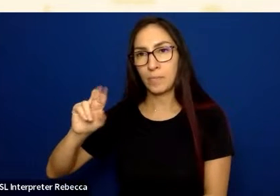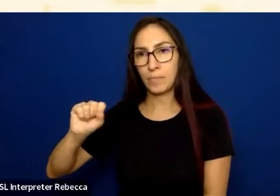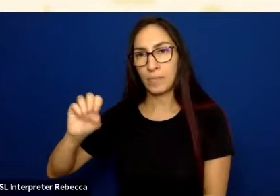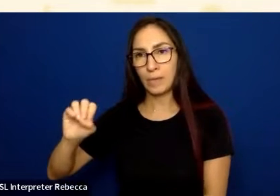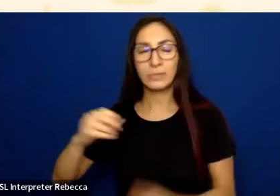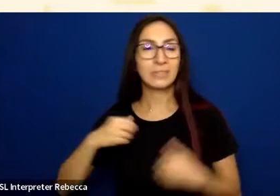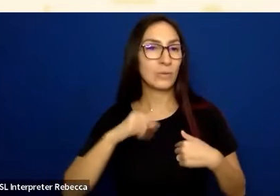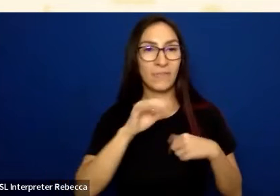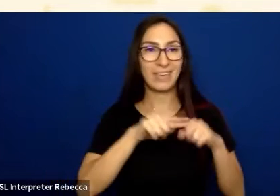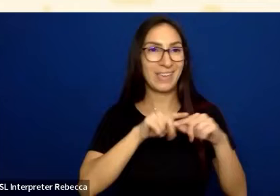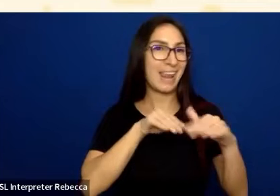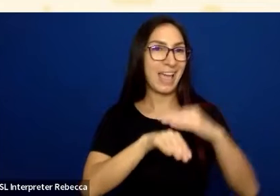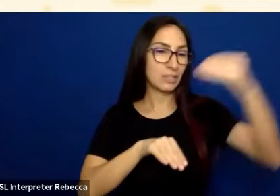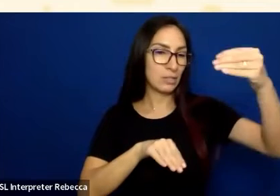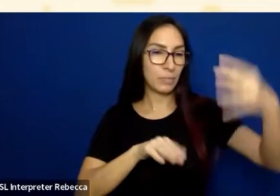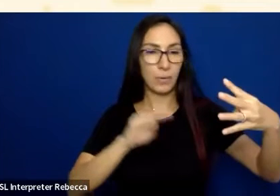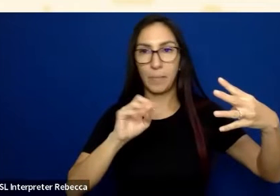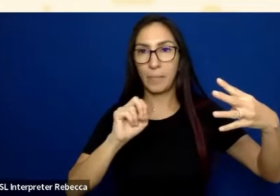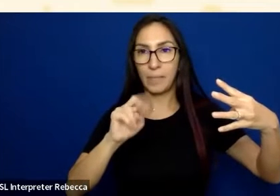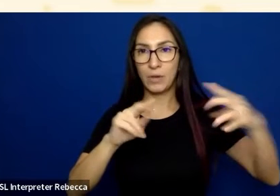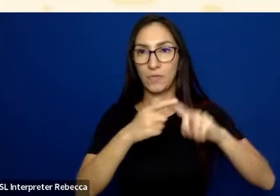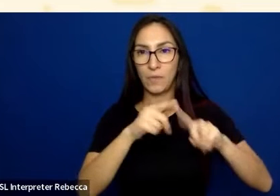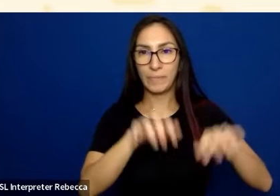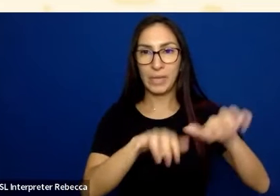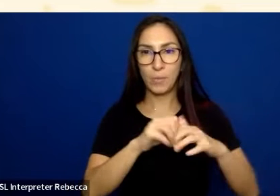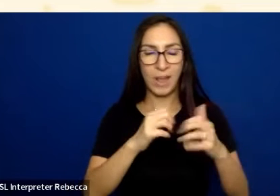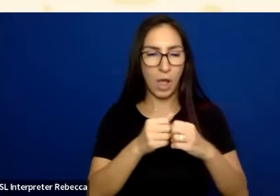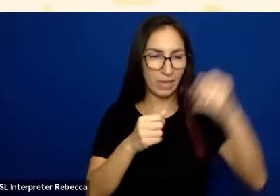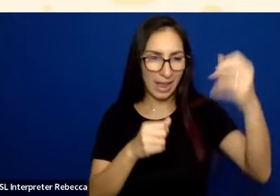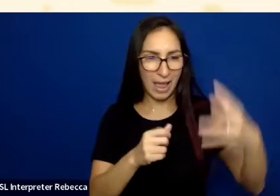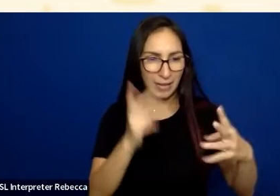how am I supposed to access the different list of products that are available in the products menu?